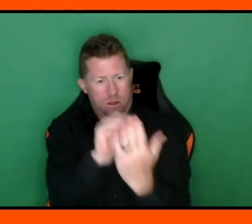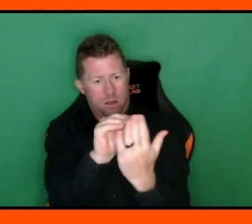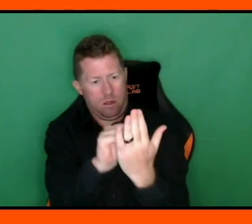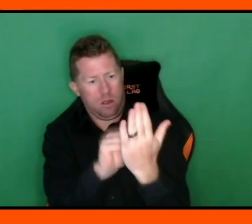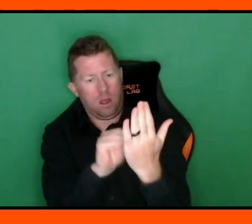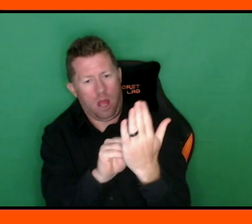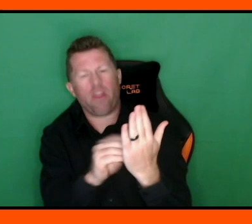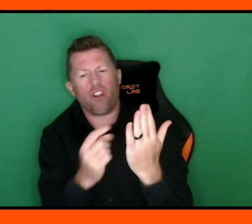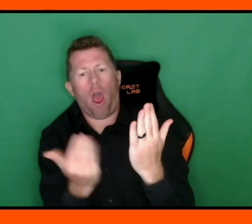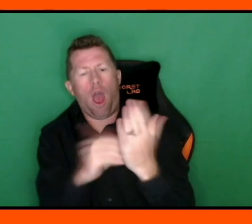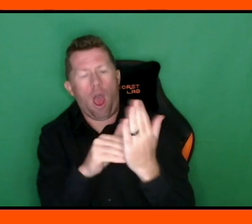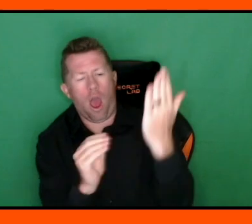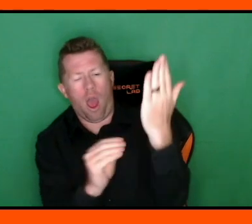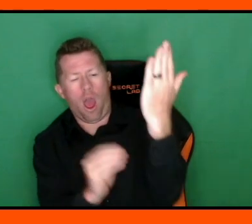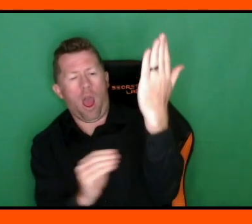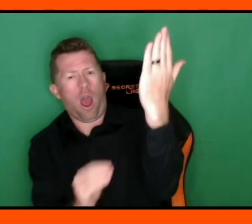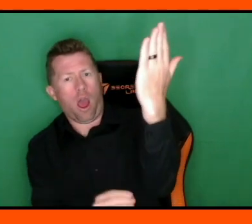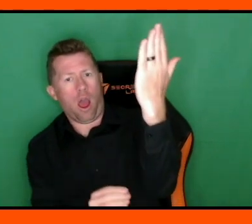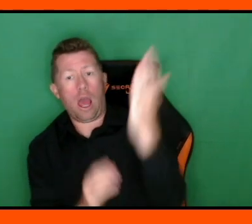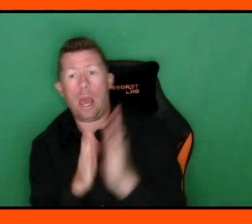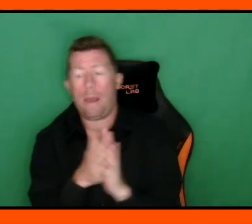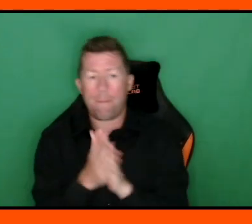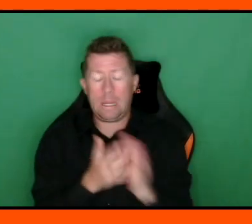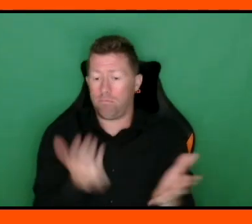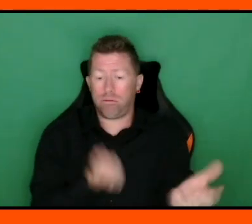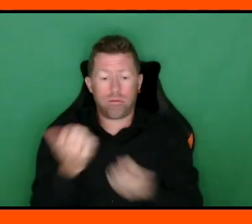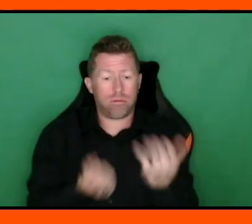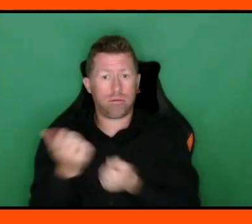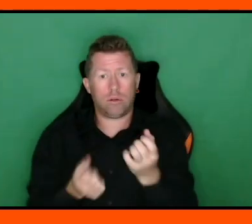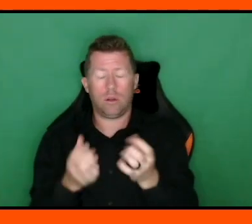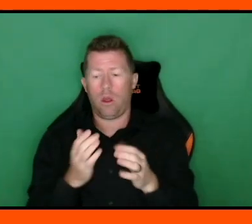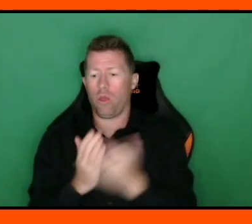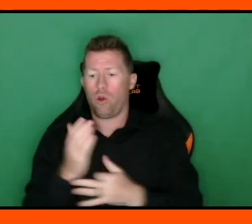This includes correspondence that’s been received through the Australian Statistician or Members of Parliament